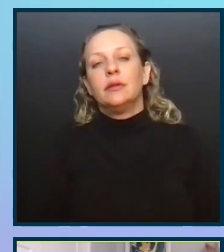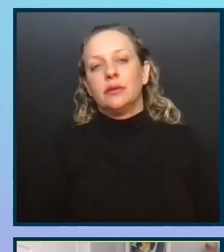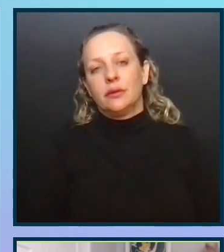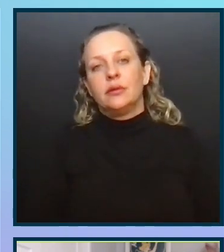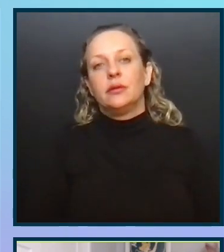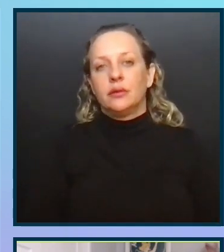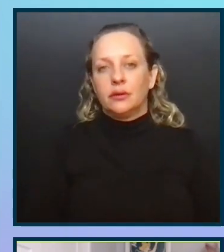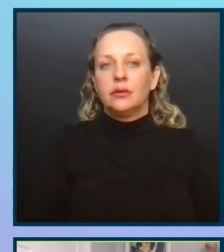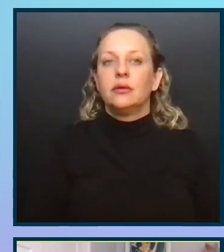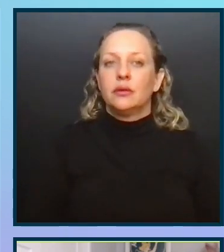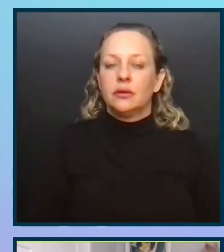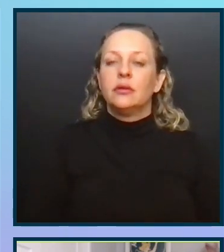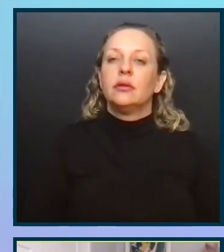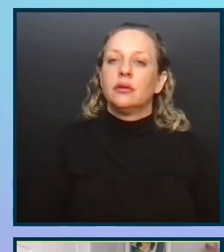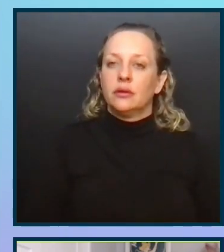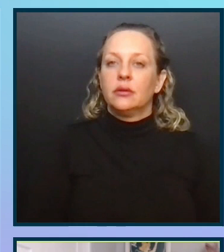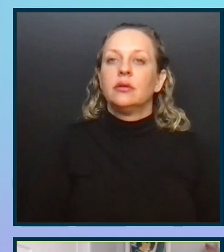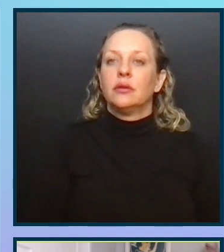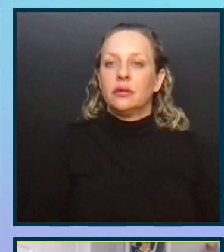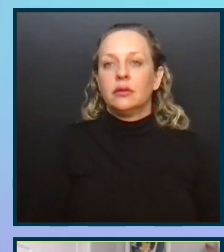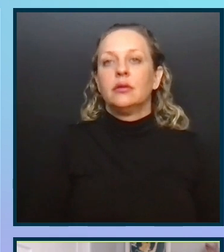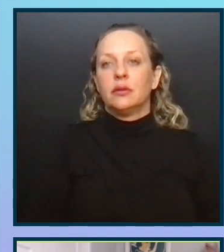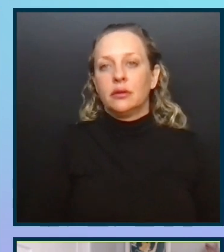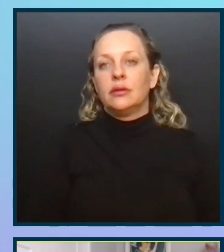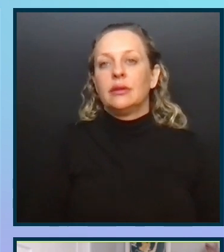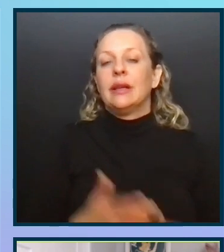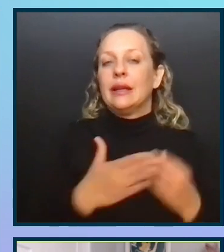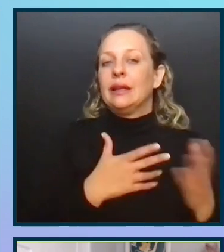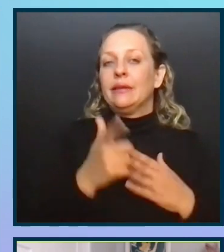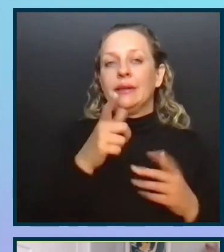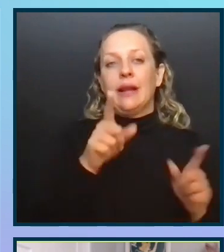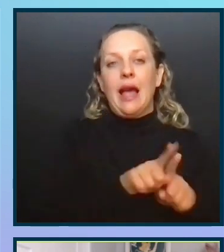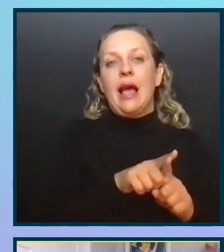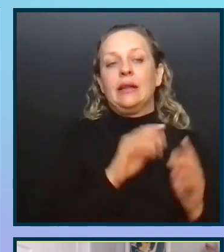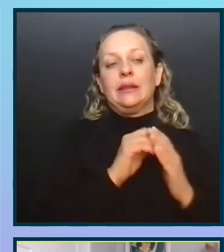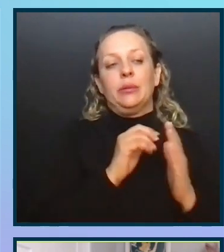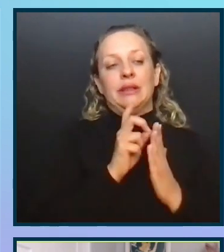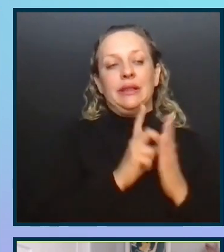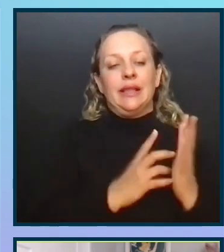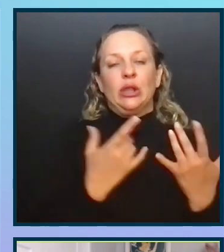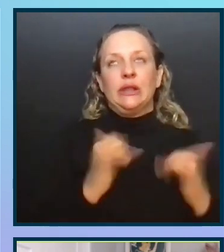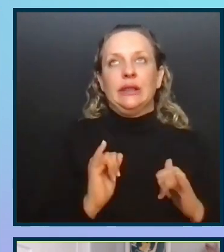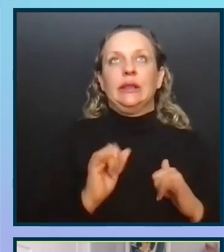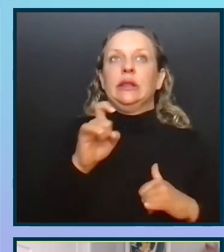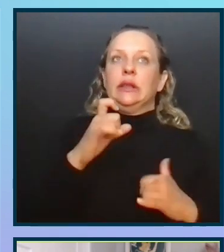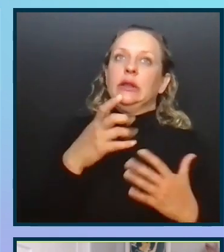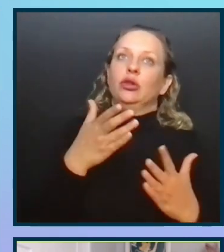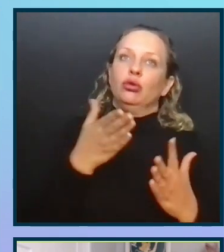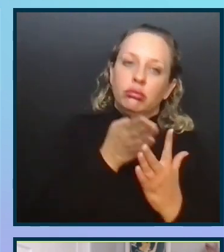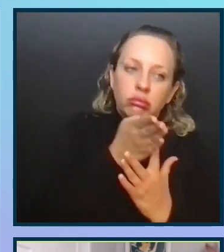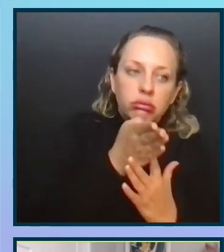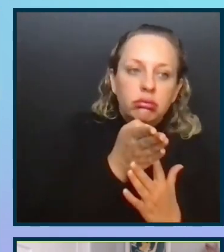Even with the title of accessibility designer, there is still a need to navigate enterprise adoption